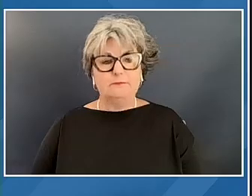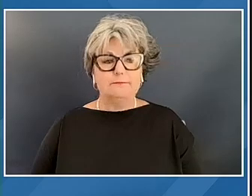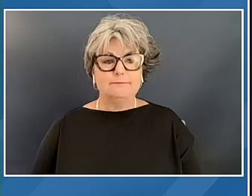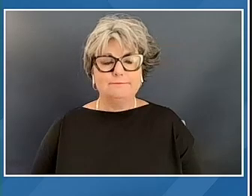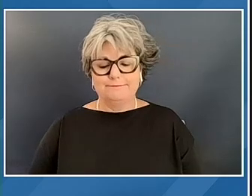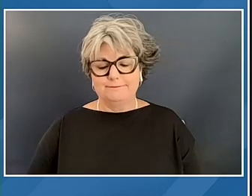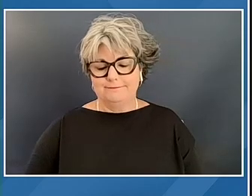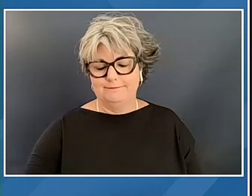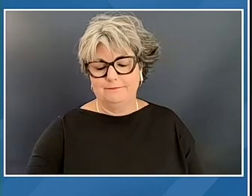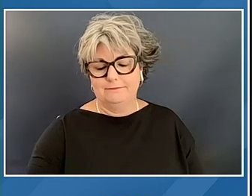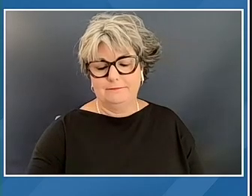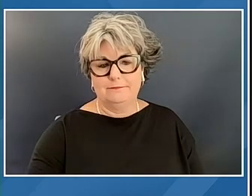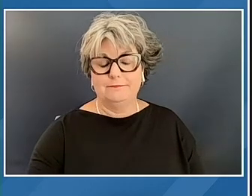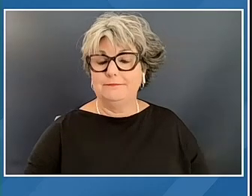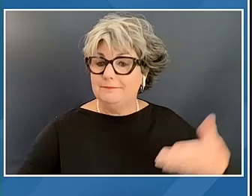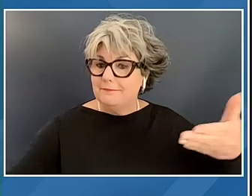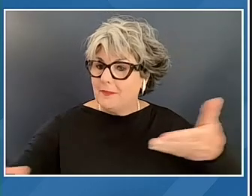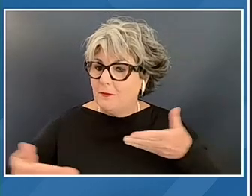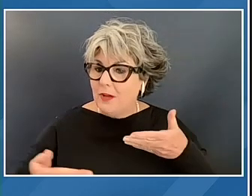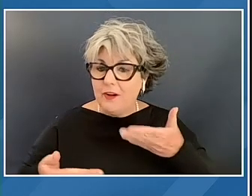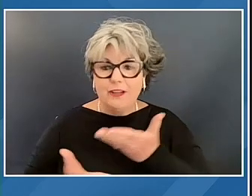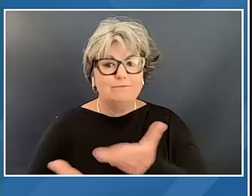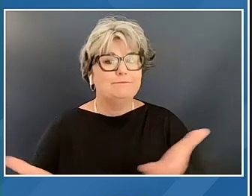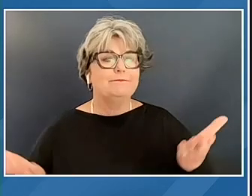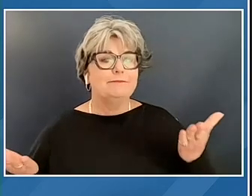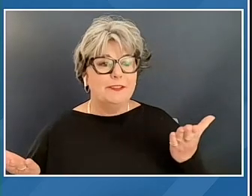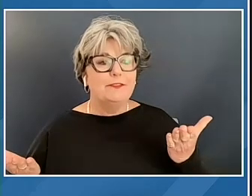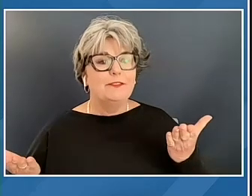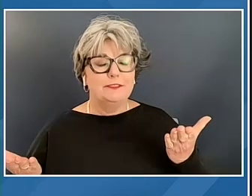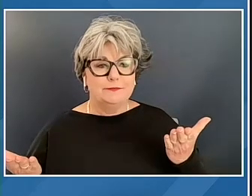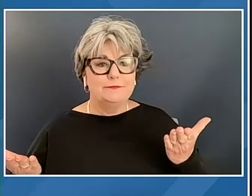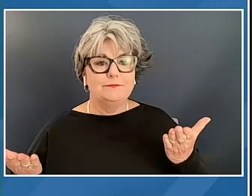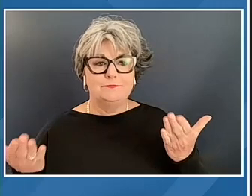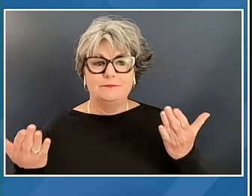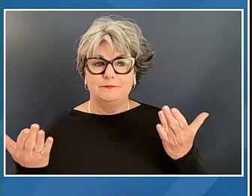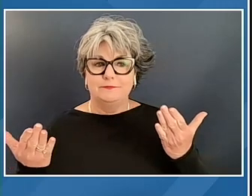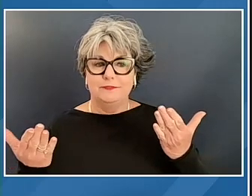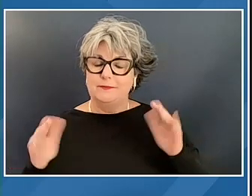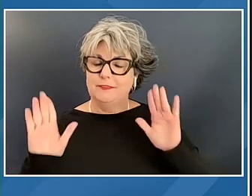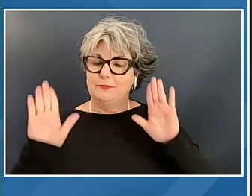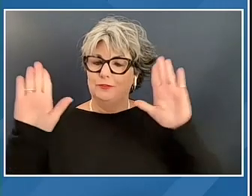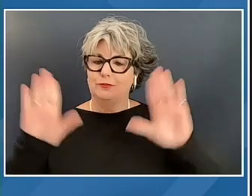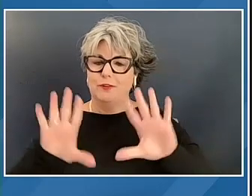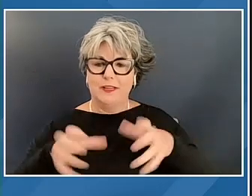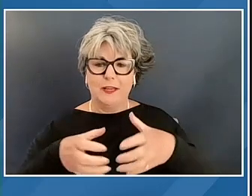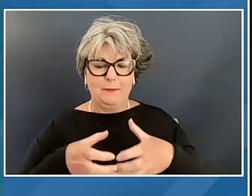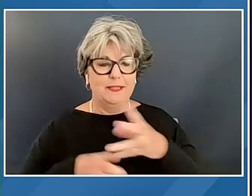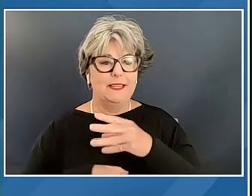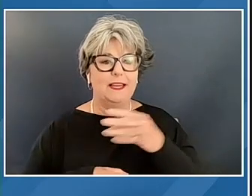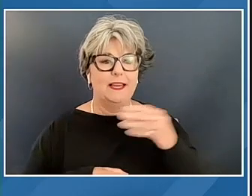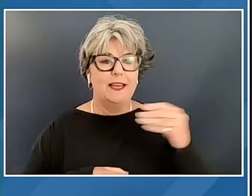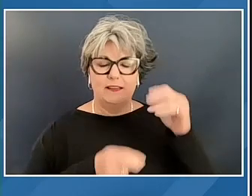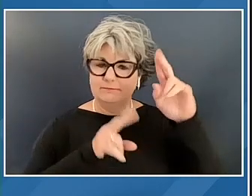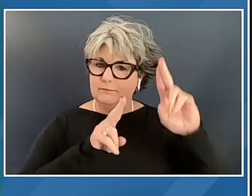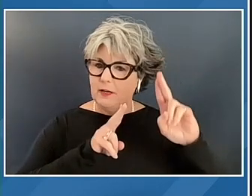Welcome back, everyone from this esteemed committee, as well as our honored public